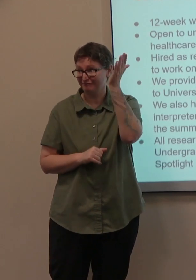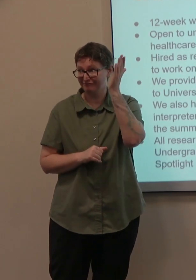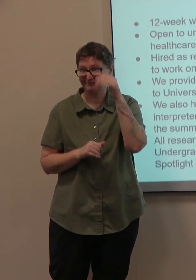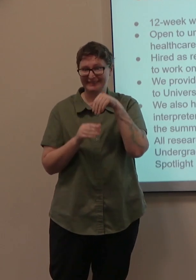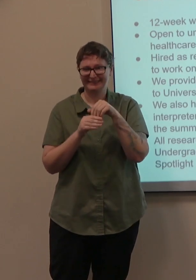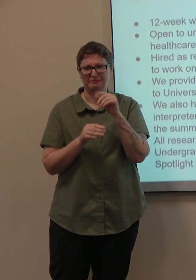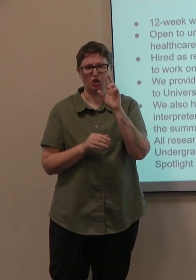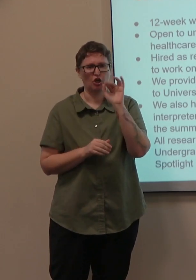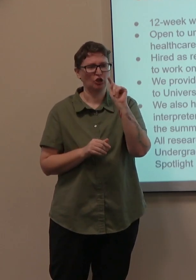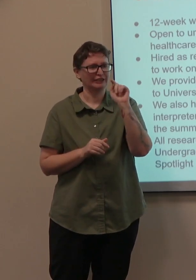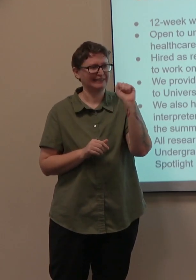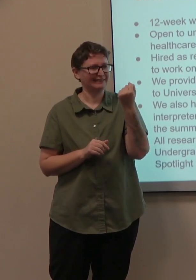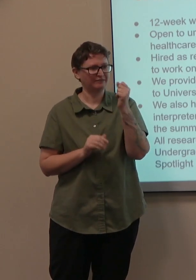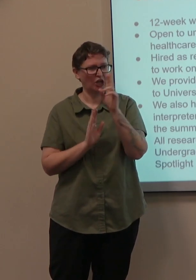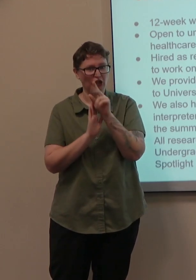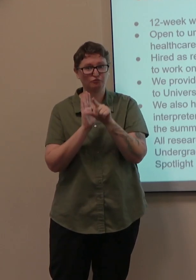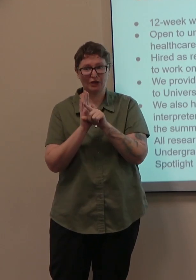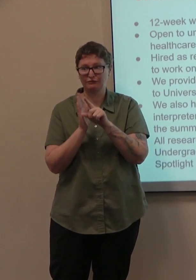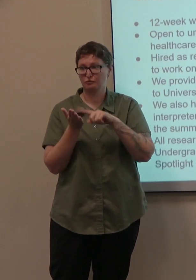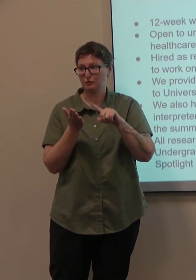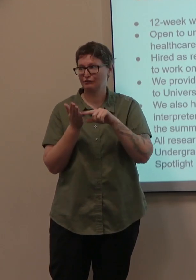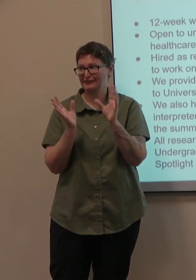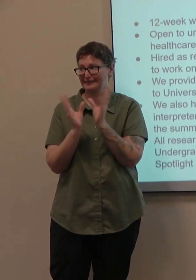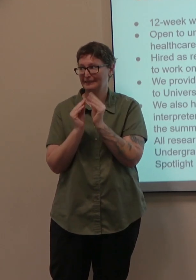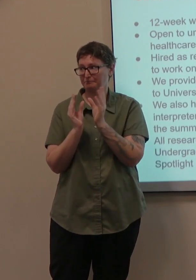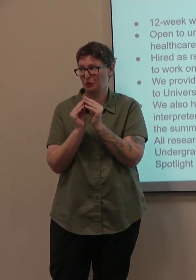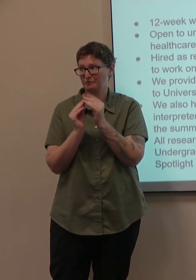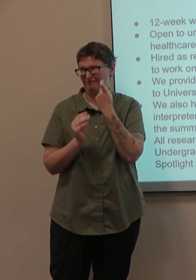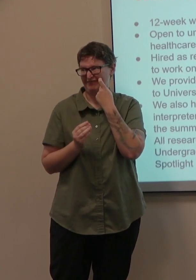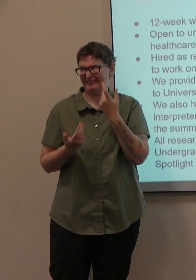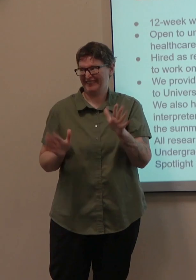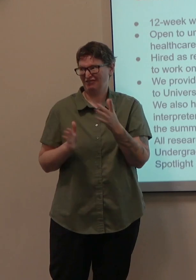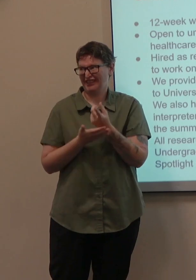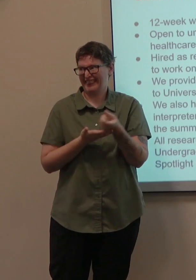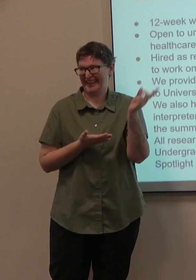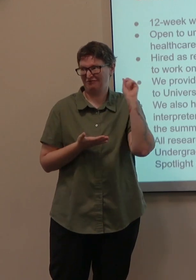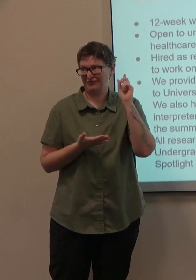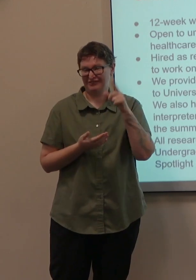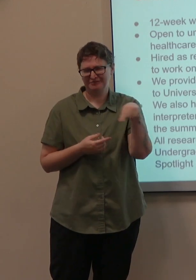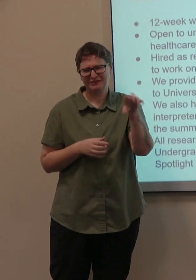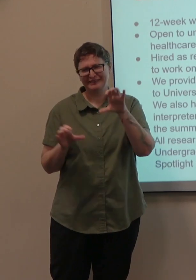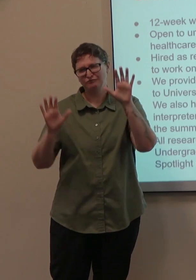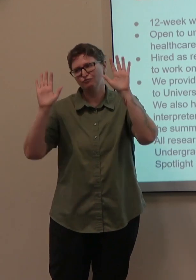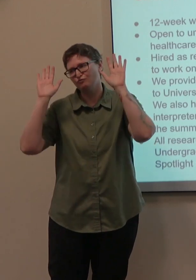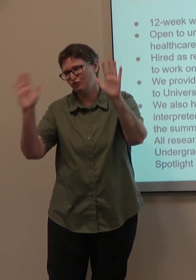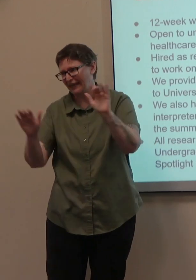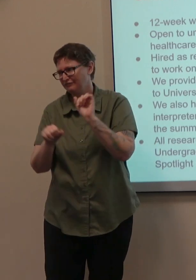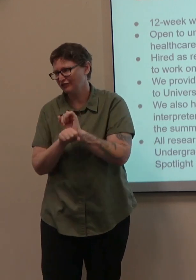And they present at the UGRS Undergraduate Research Symposium that happened last week,